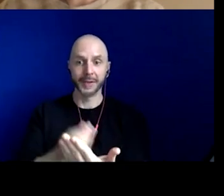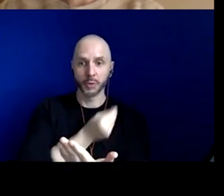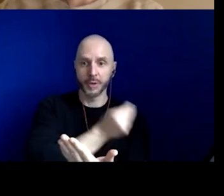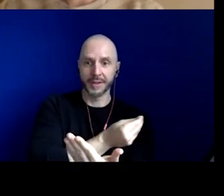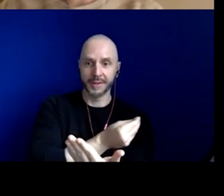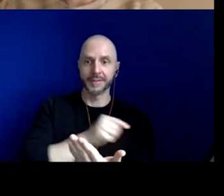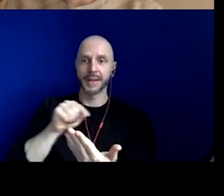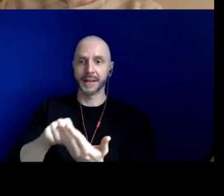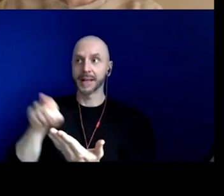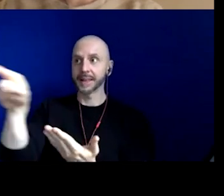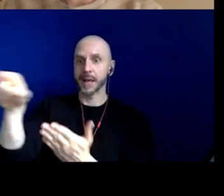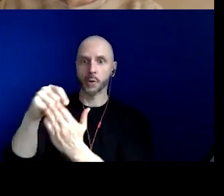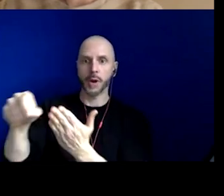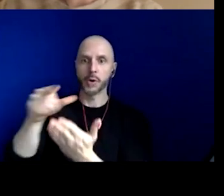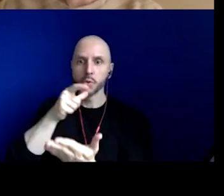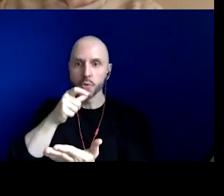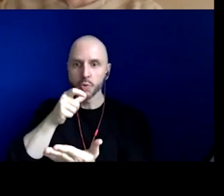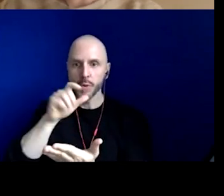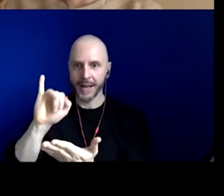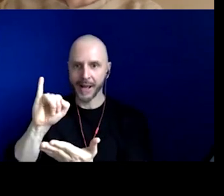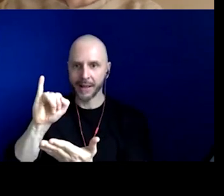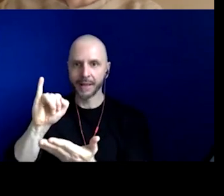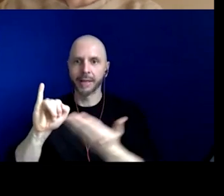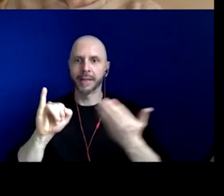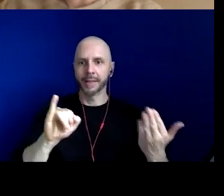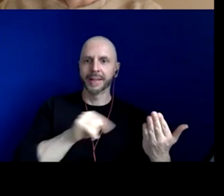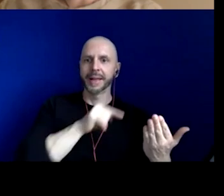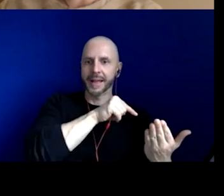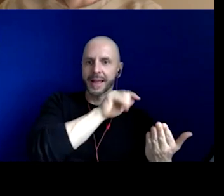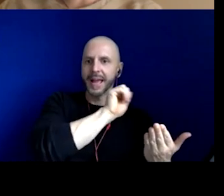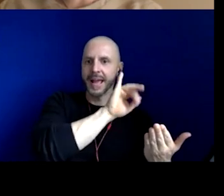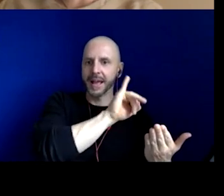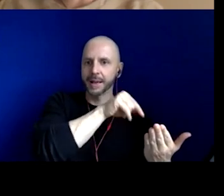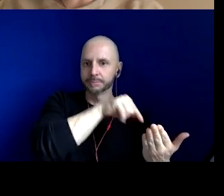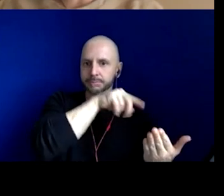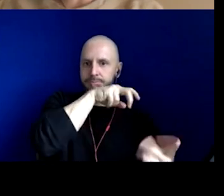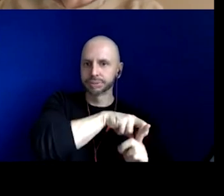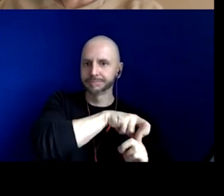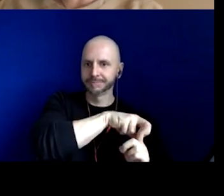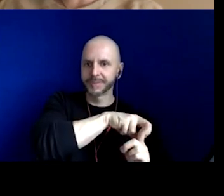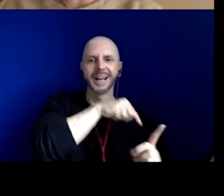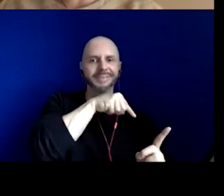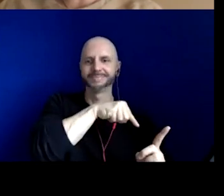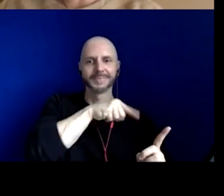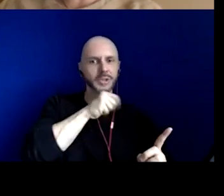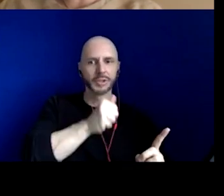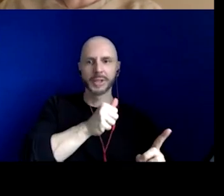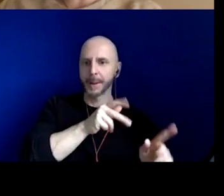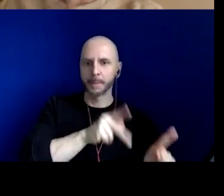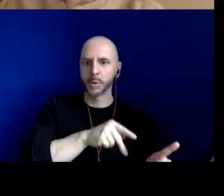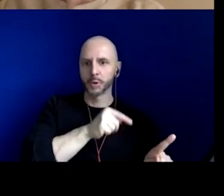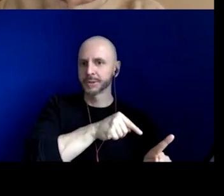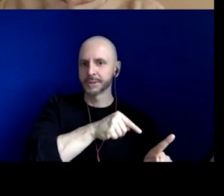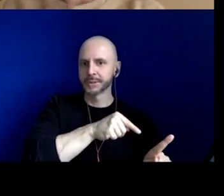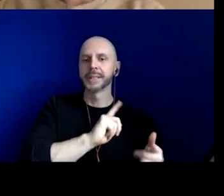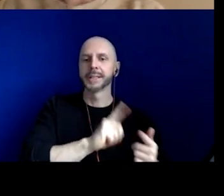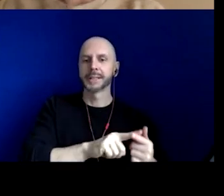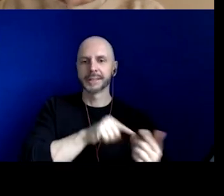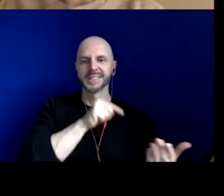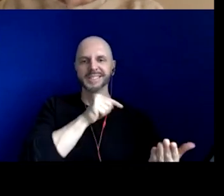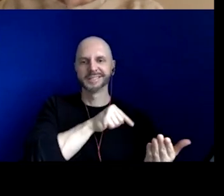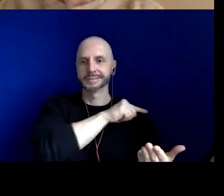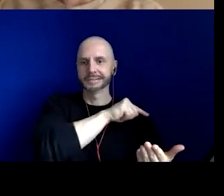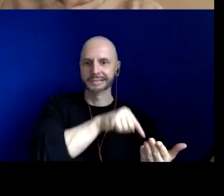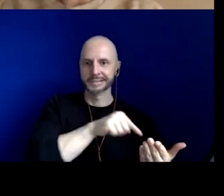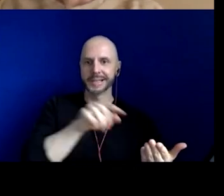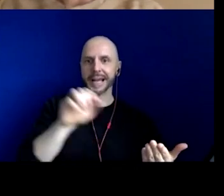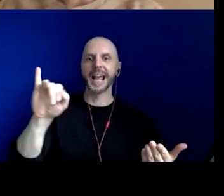tool to see what the Internet might recognise as AI created but not anything that we can rely on